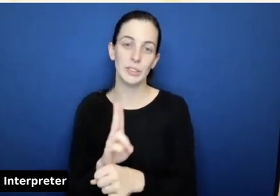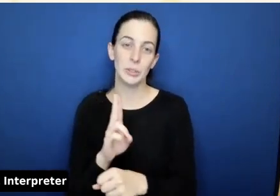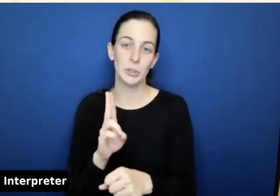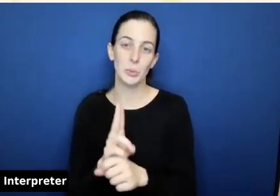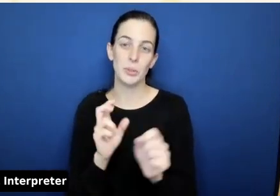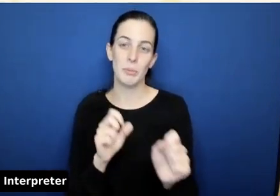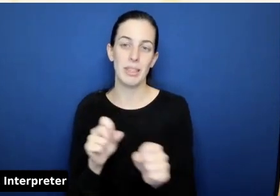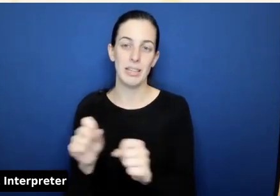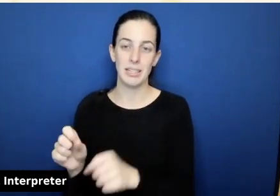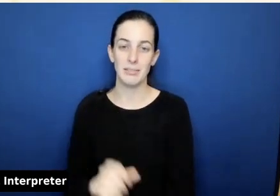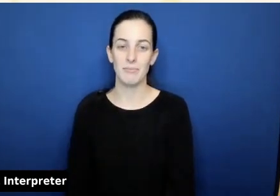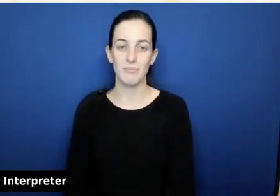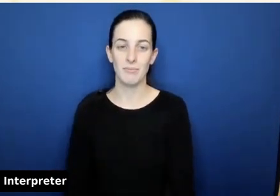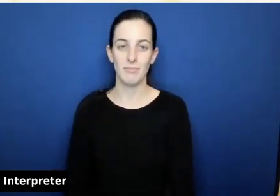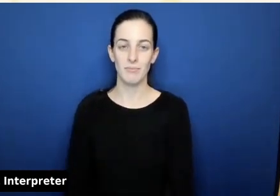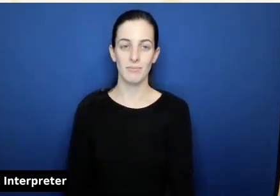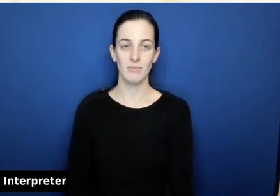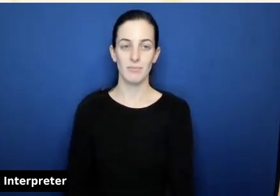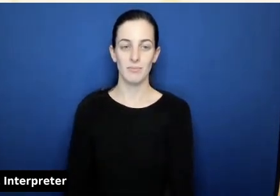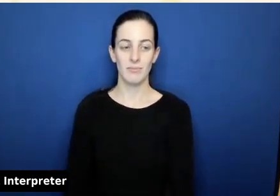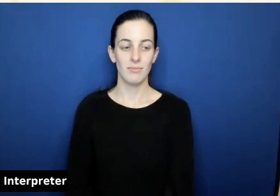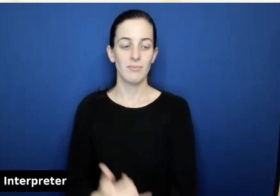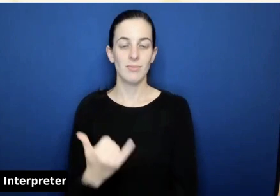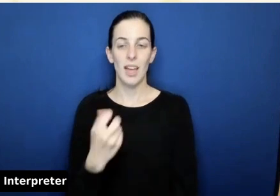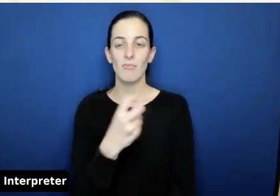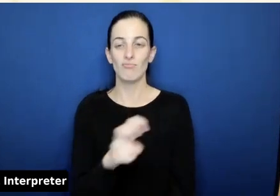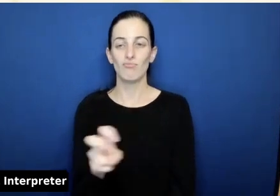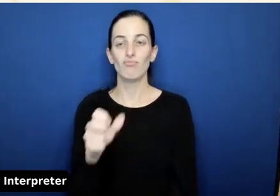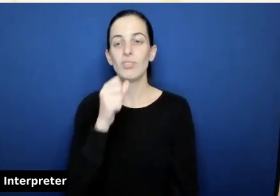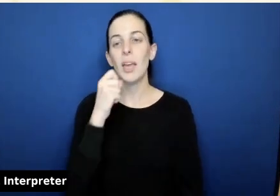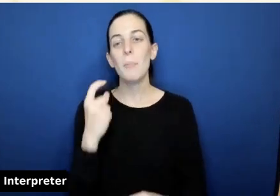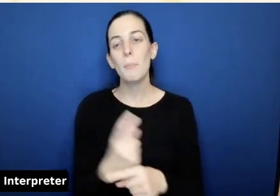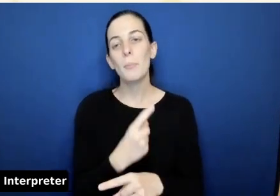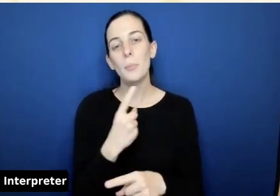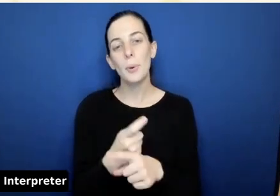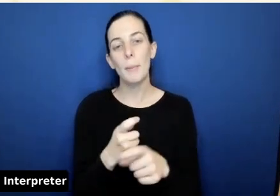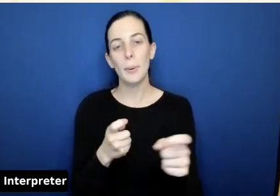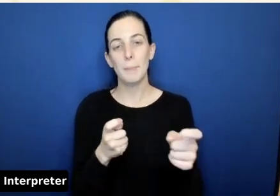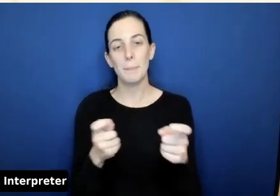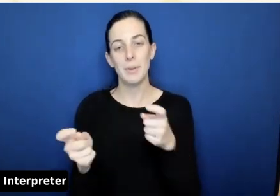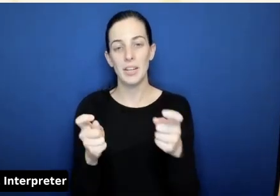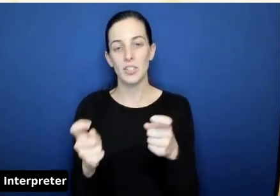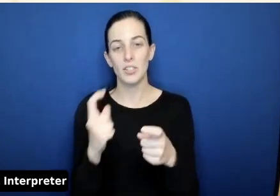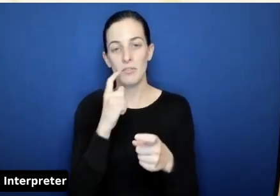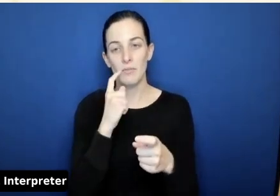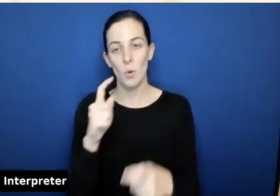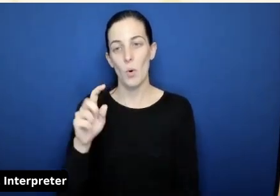Let's jump to improper management of focus inside composite widgets with aria-activedescendant.